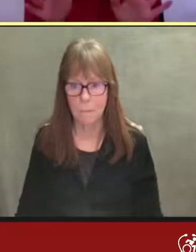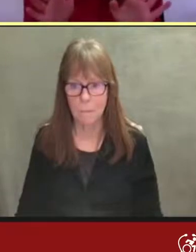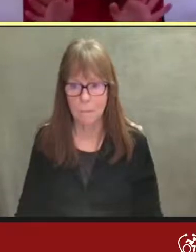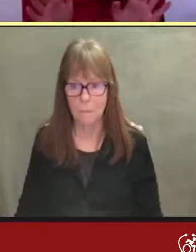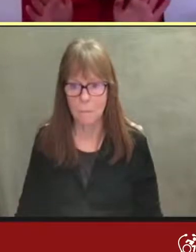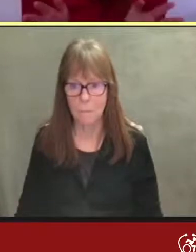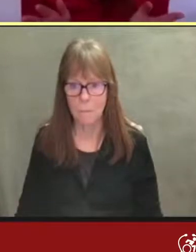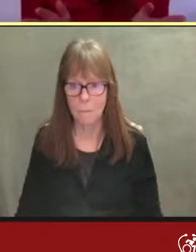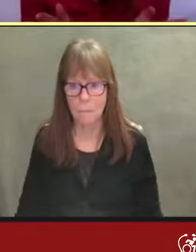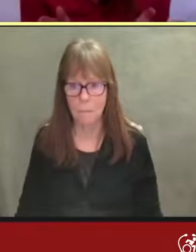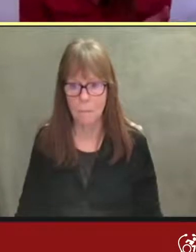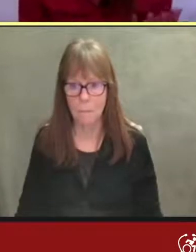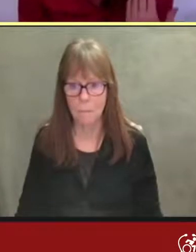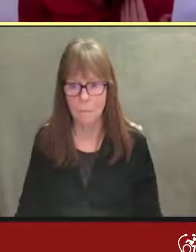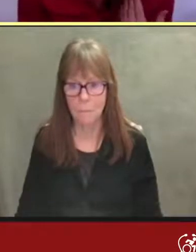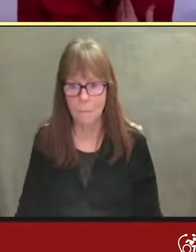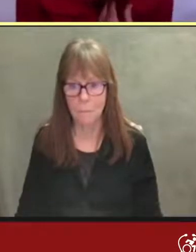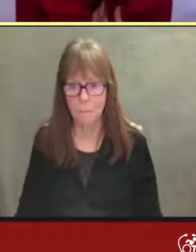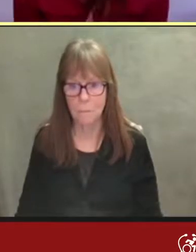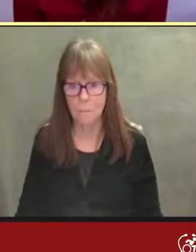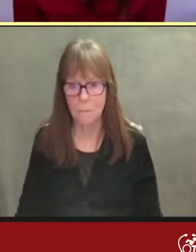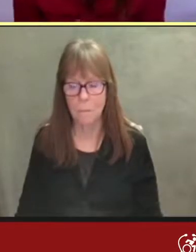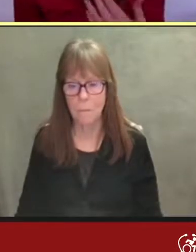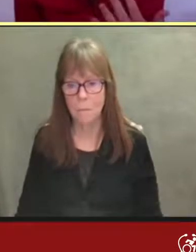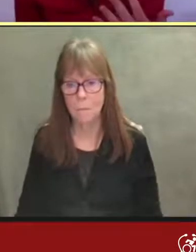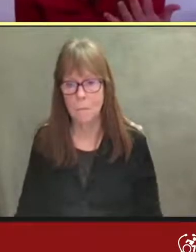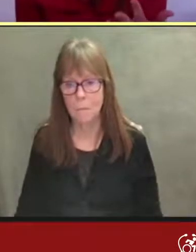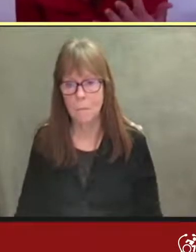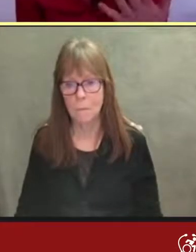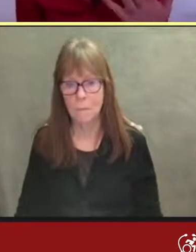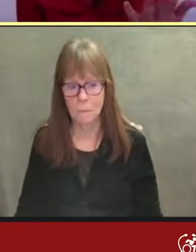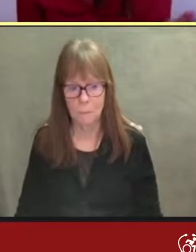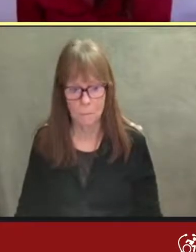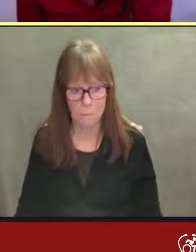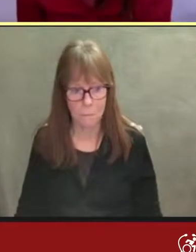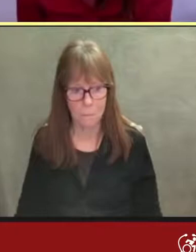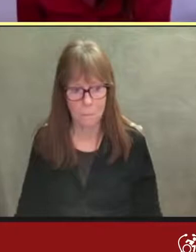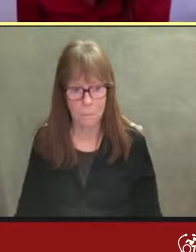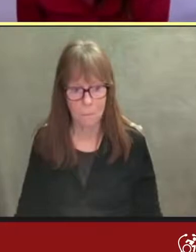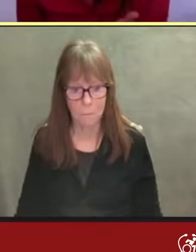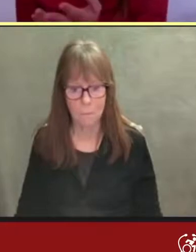Bay. For access[ibility] purposes, I'm deaf. So I have a sign language interpreter.